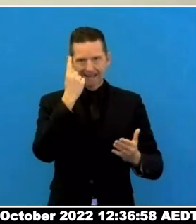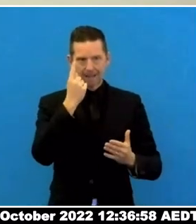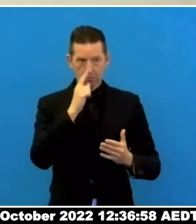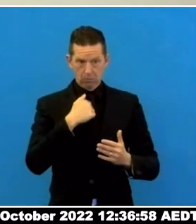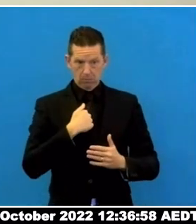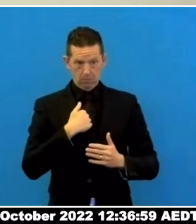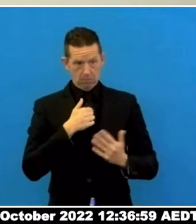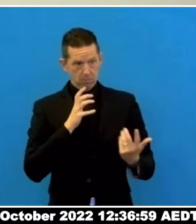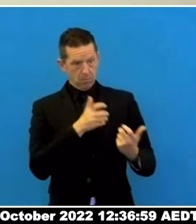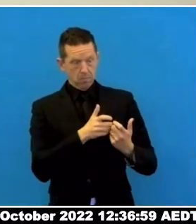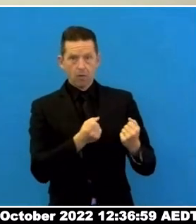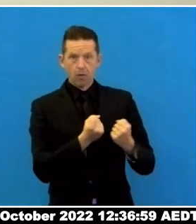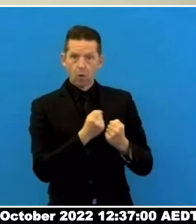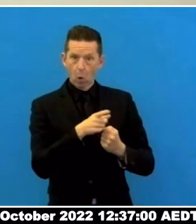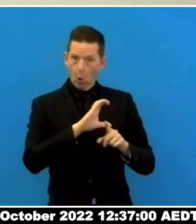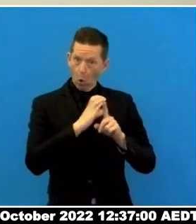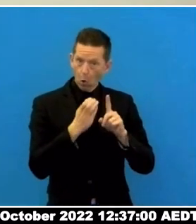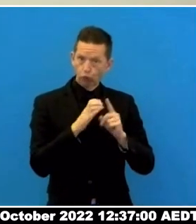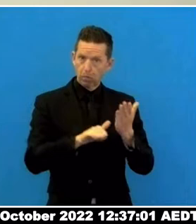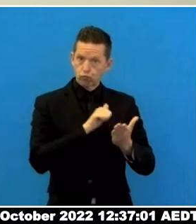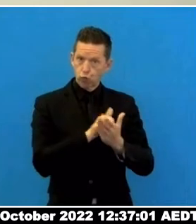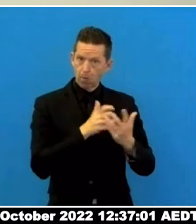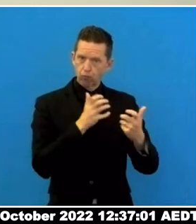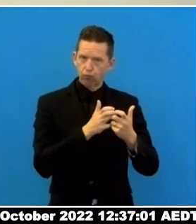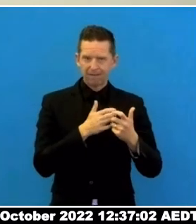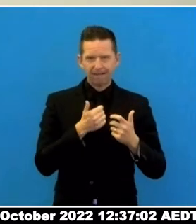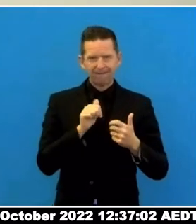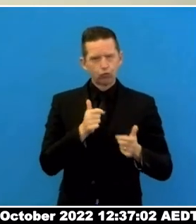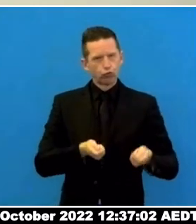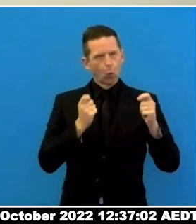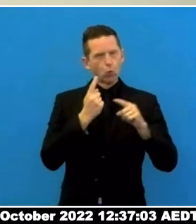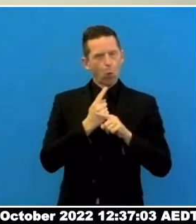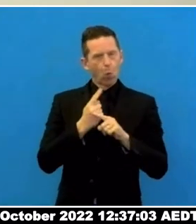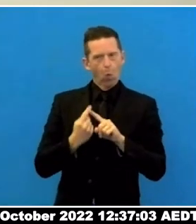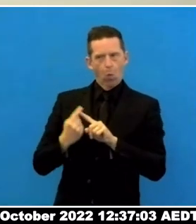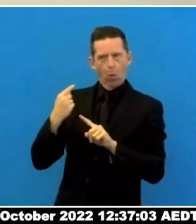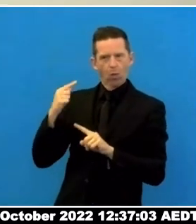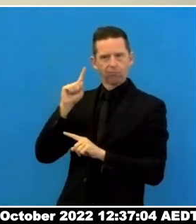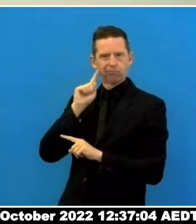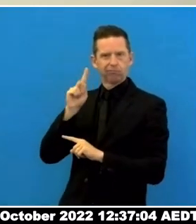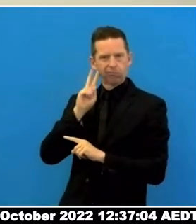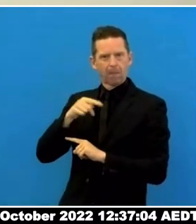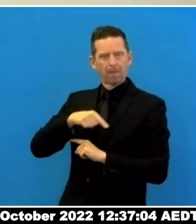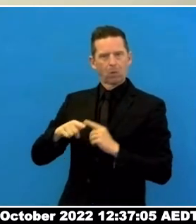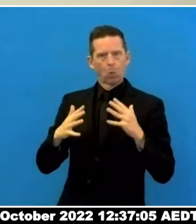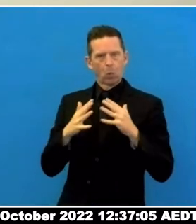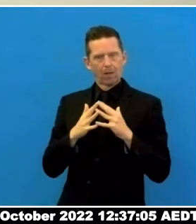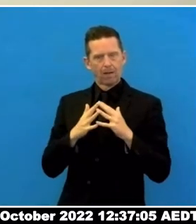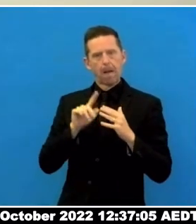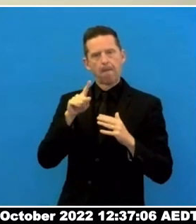and the cultural safety, and that's been spoken to really well so far already in these hearings. And being really conscious of the explanatory models that we use